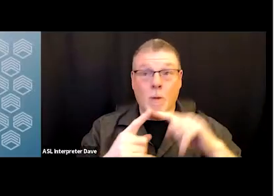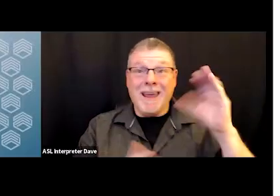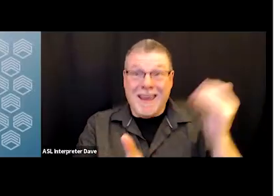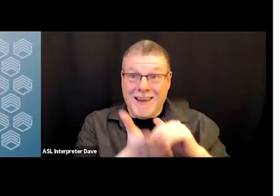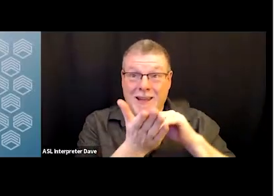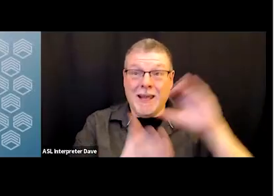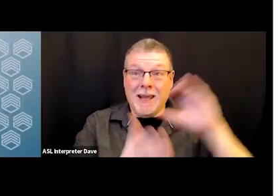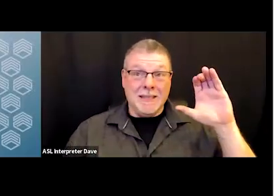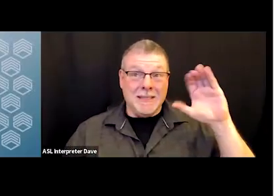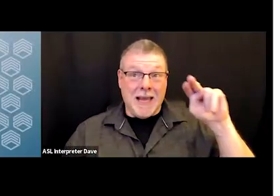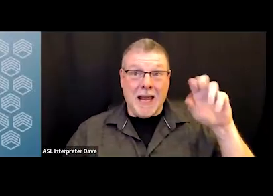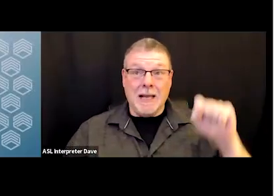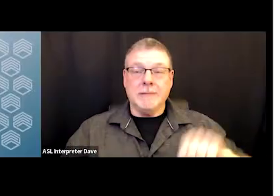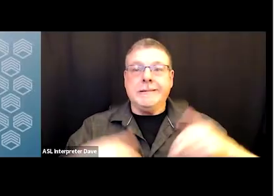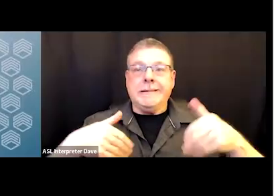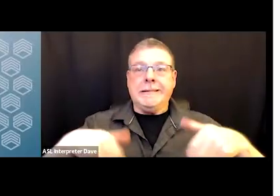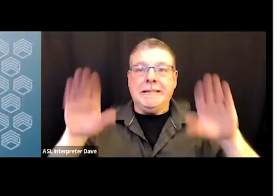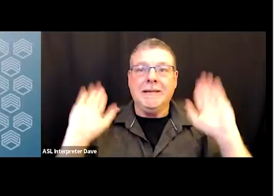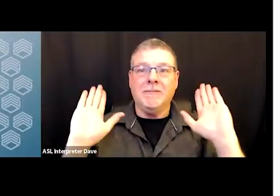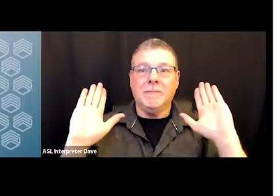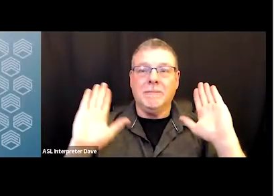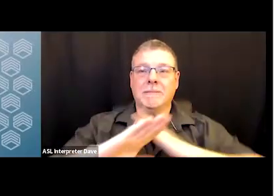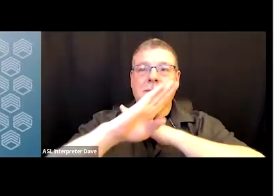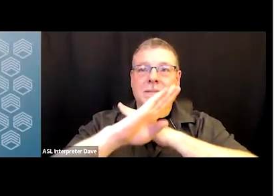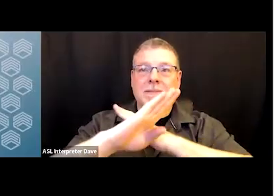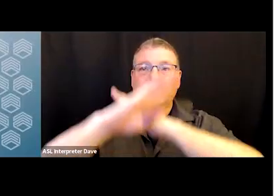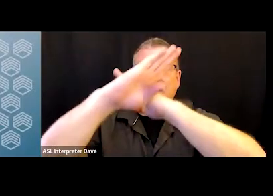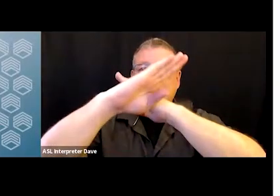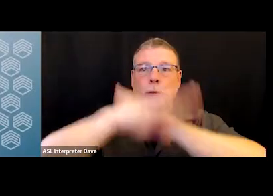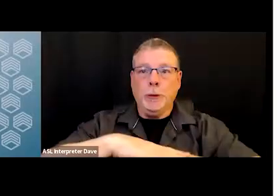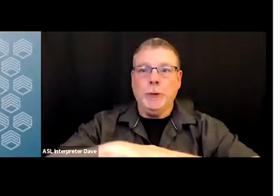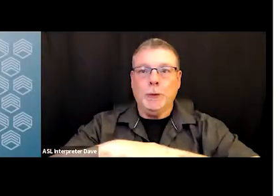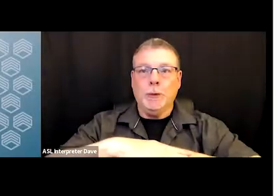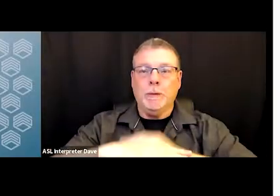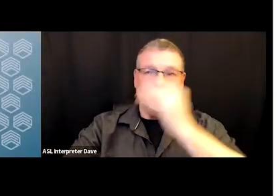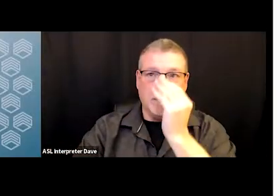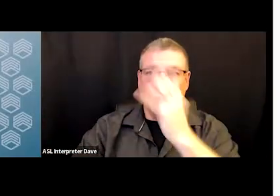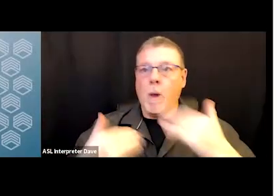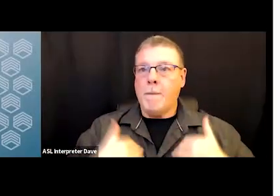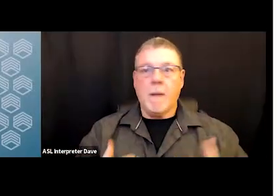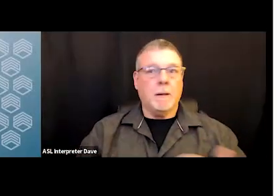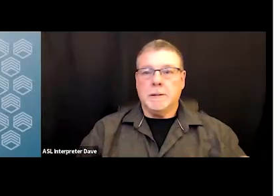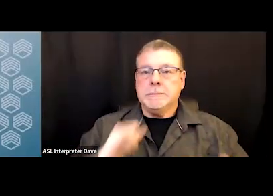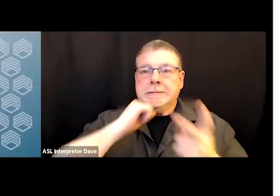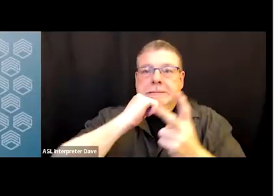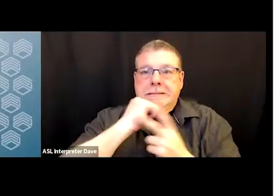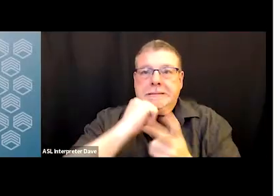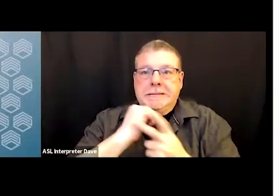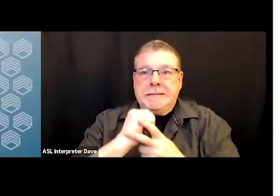has essentially given up any active defense and has told the body to just conserve resources and shut down.